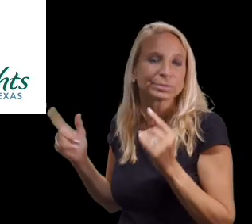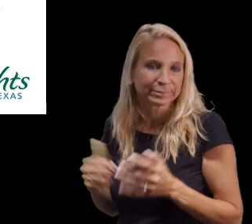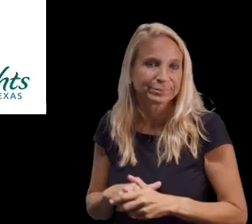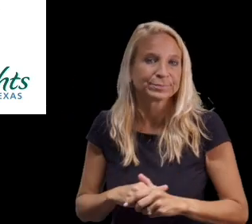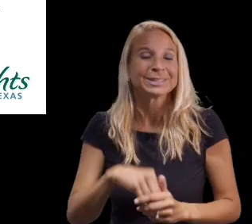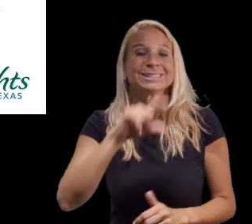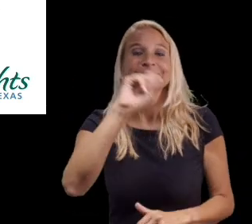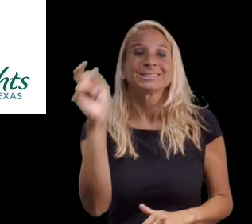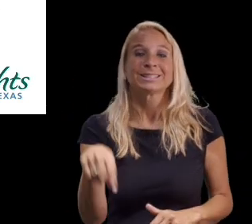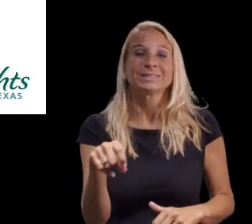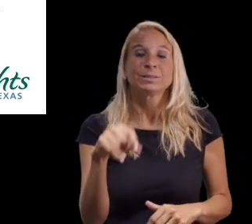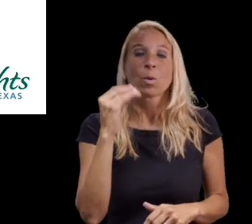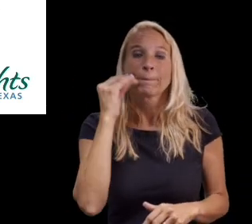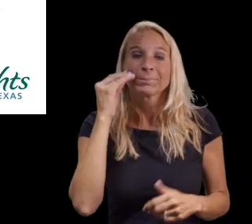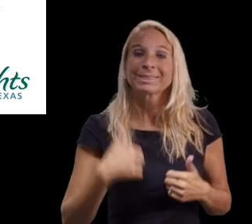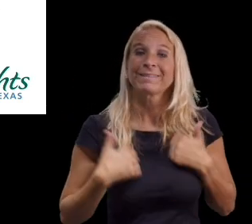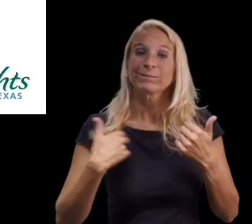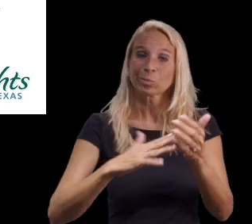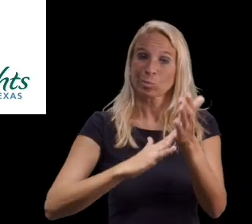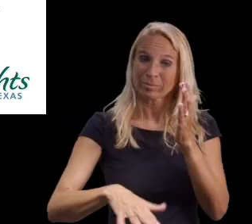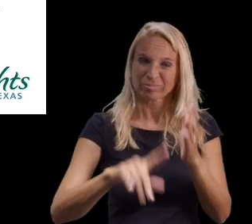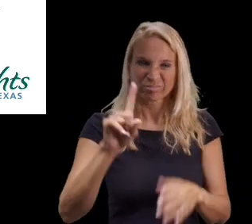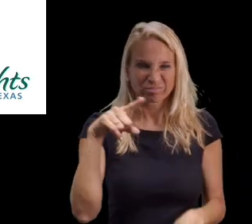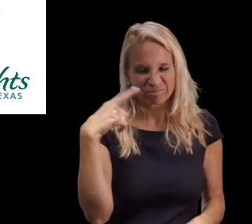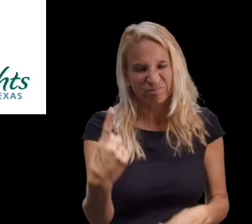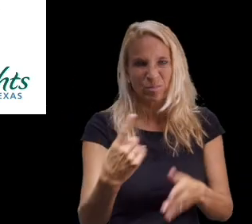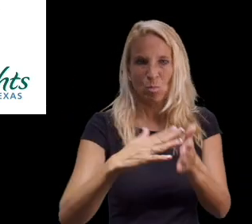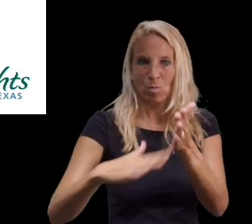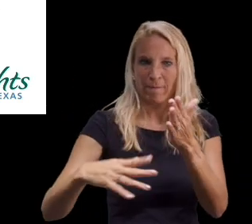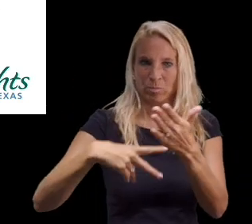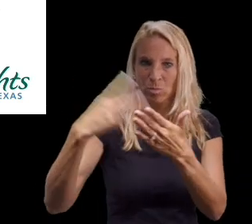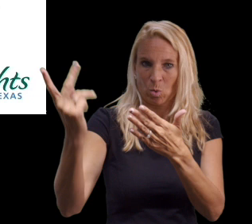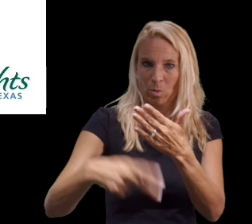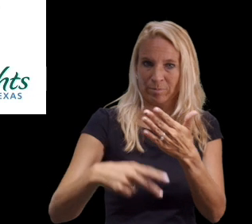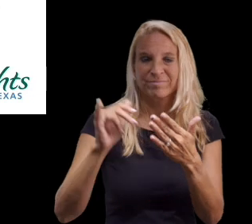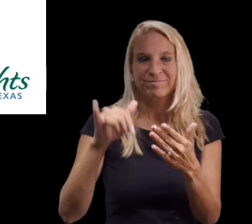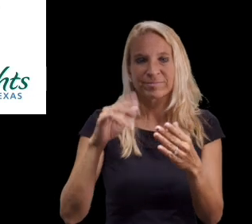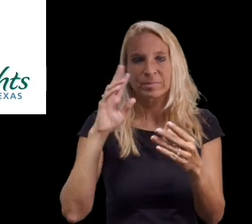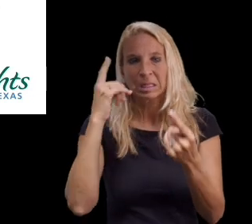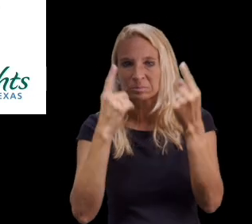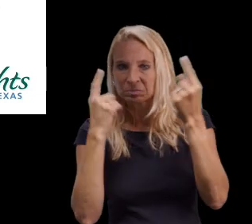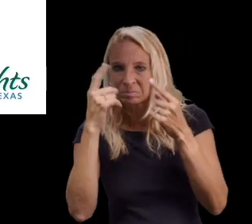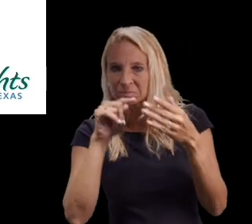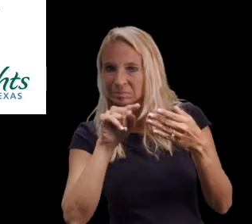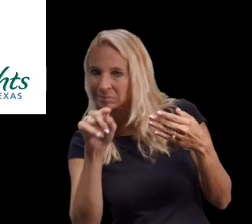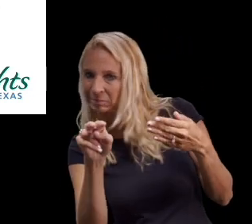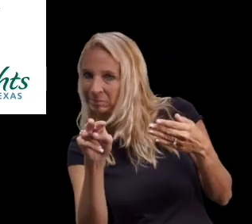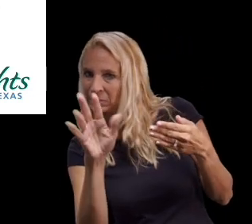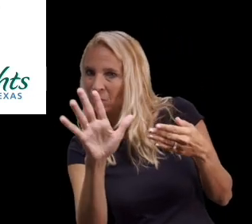Texas Home Living Waiver is the only waiver program that considers parental income